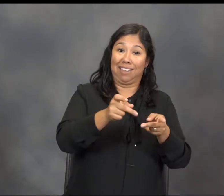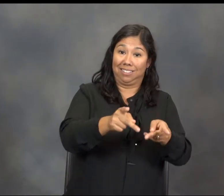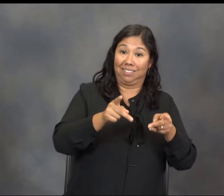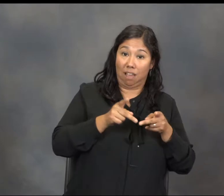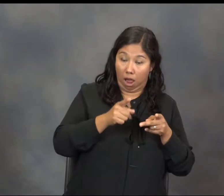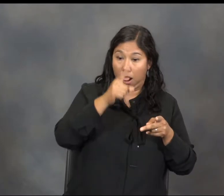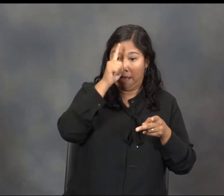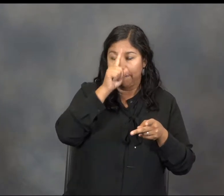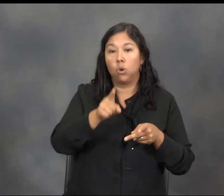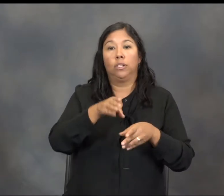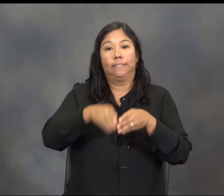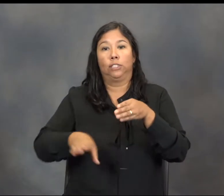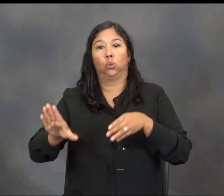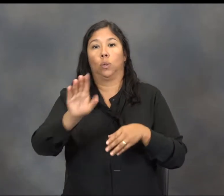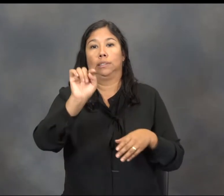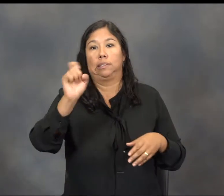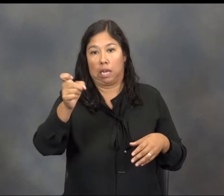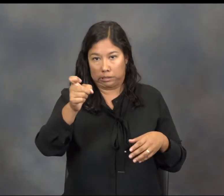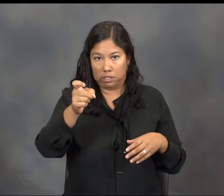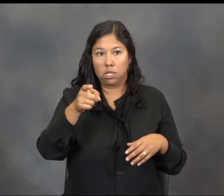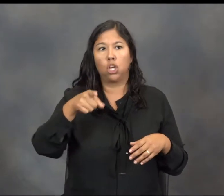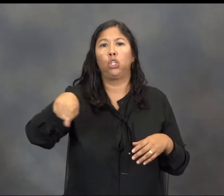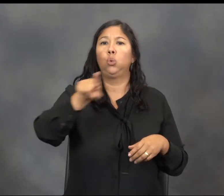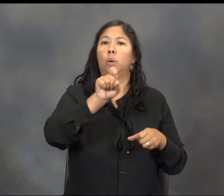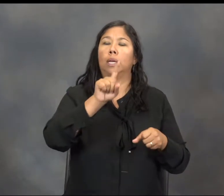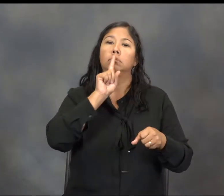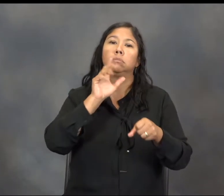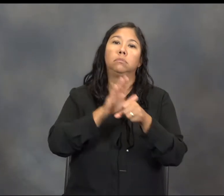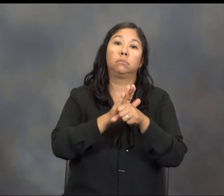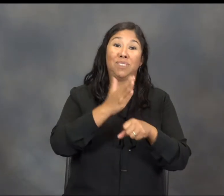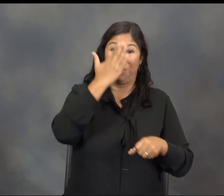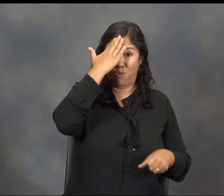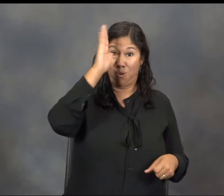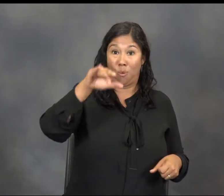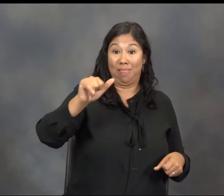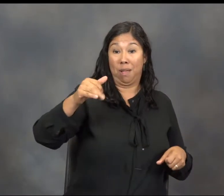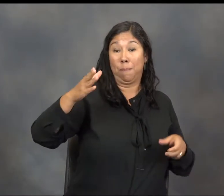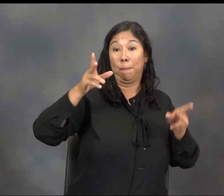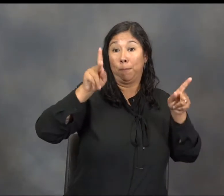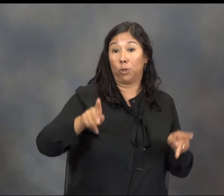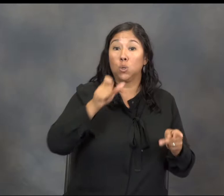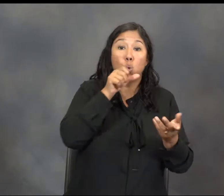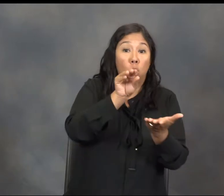you can be assured that the volunteer who is preparing your taxes